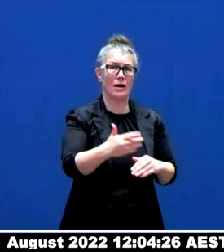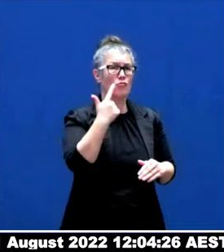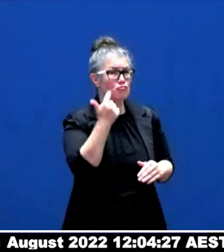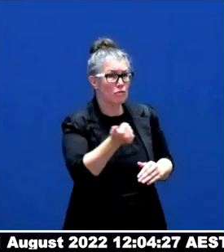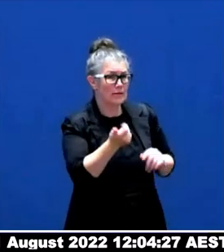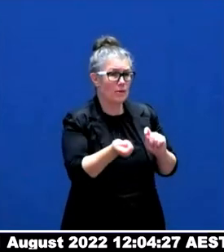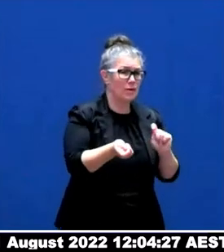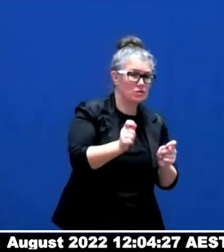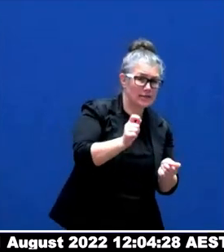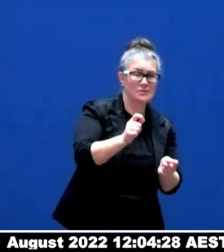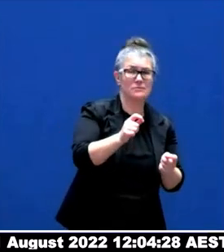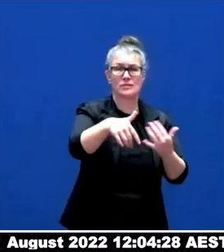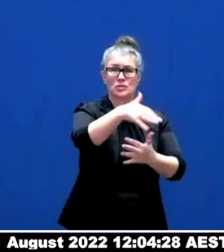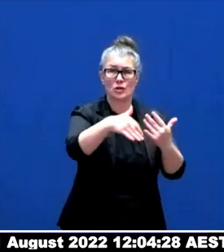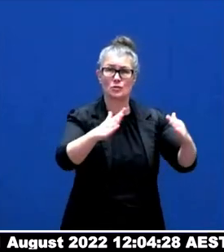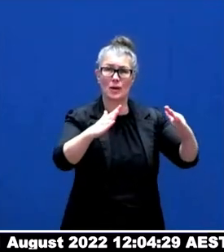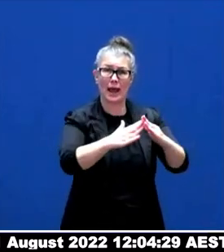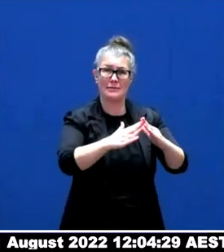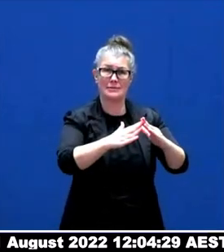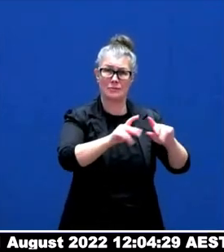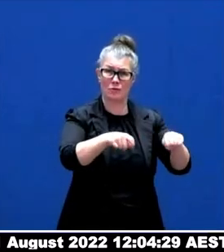social housing provider." Now, I want to ask you about that.